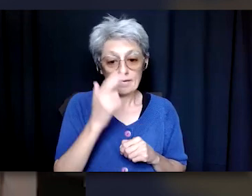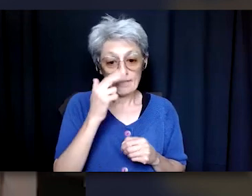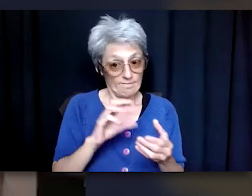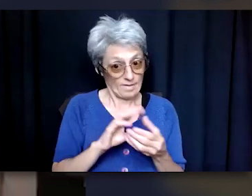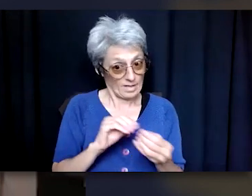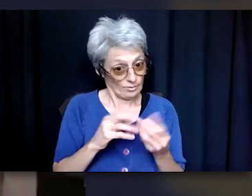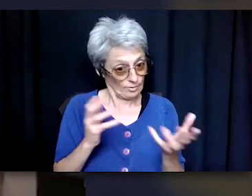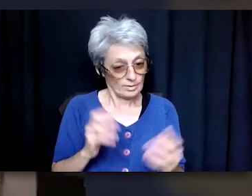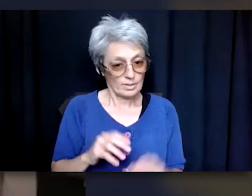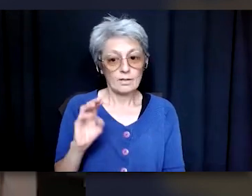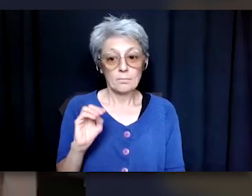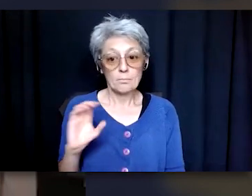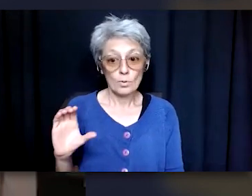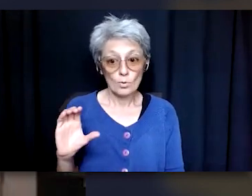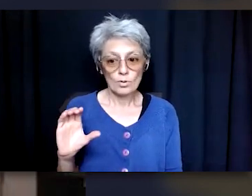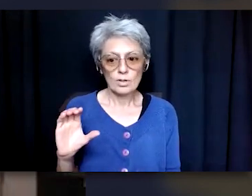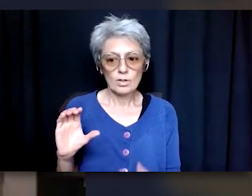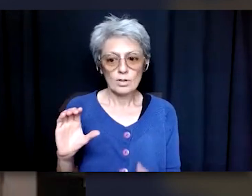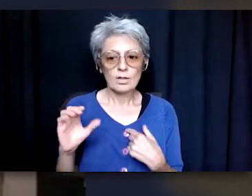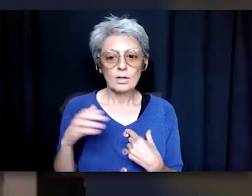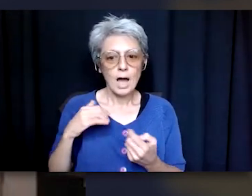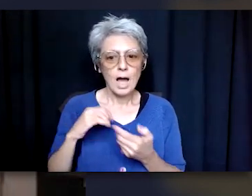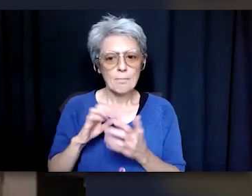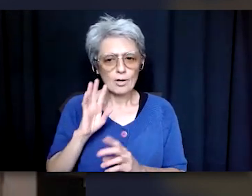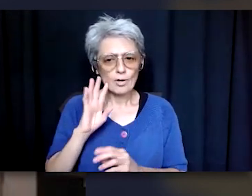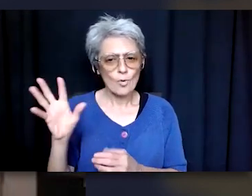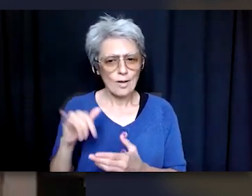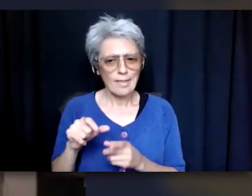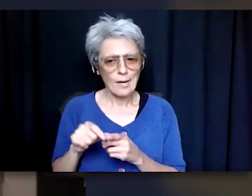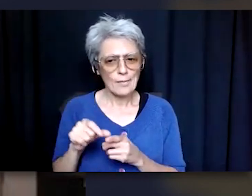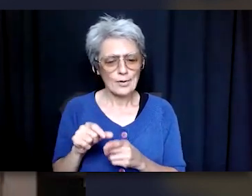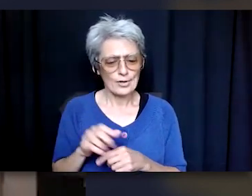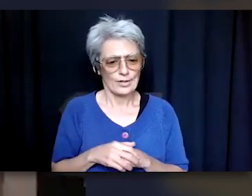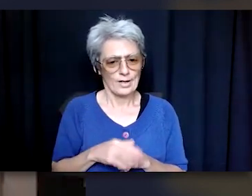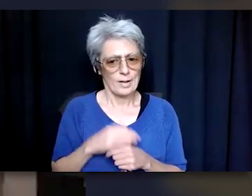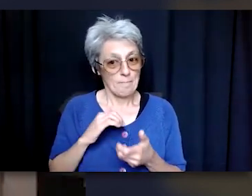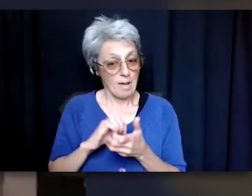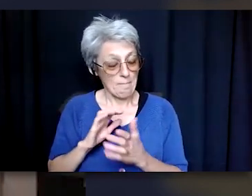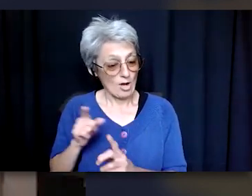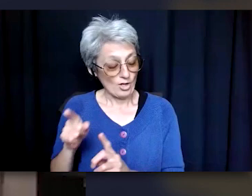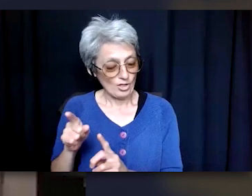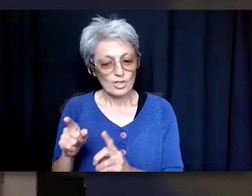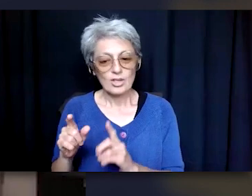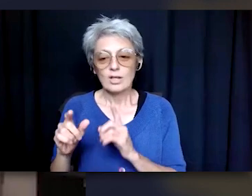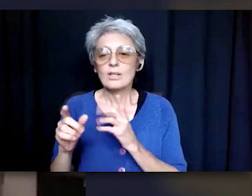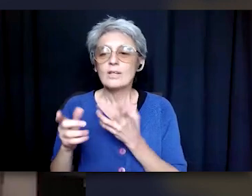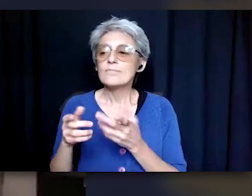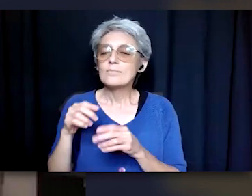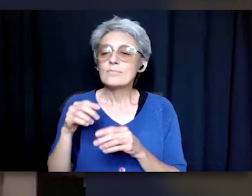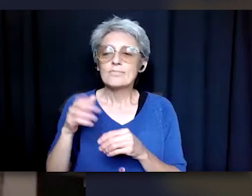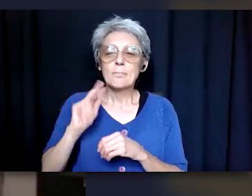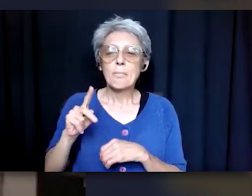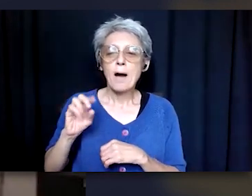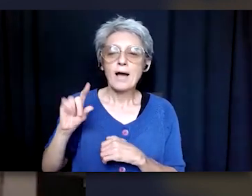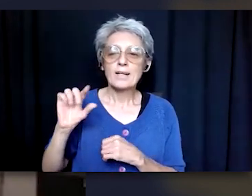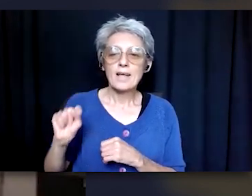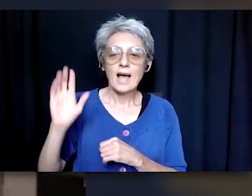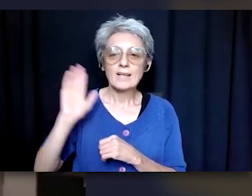my own house by my partner, interviewing on an early podcast called EdTech Talk,